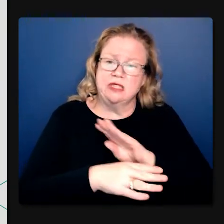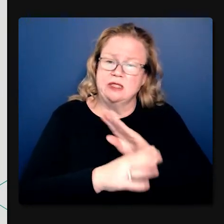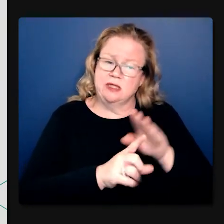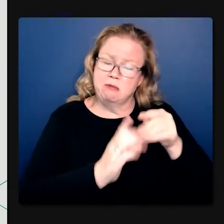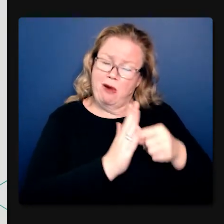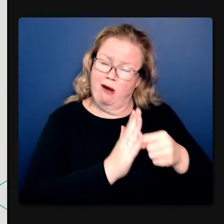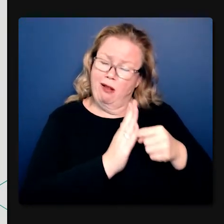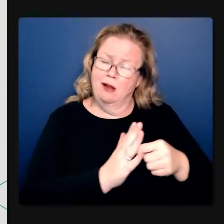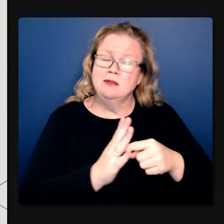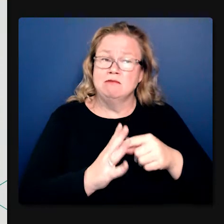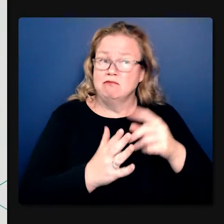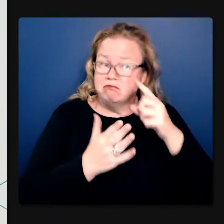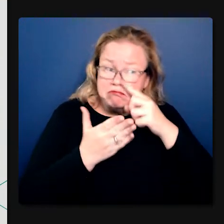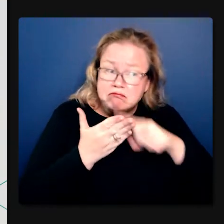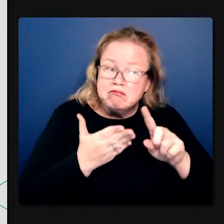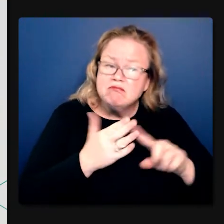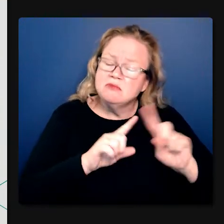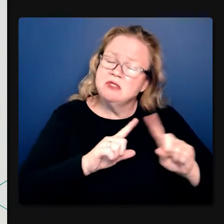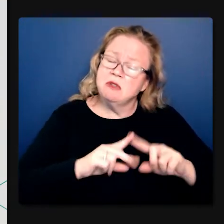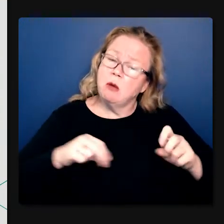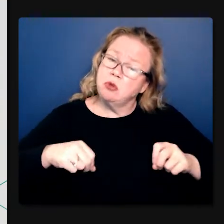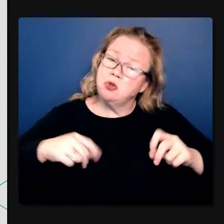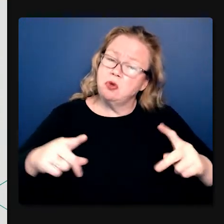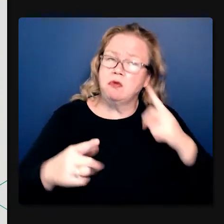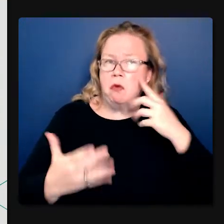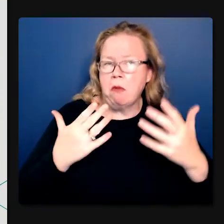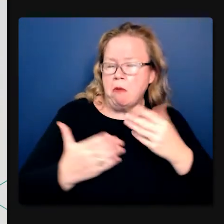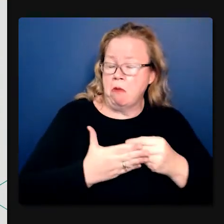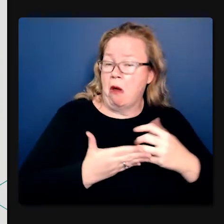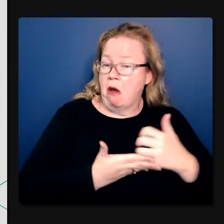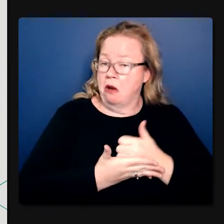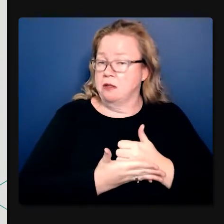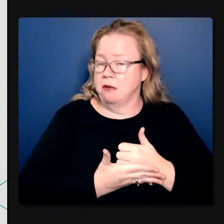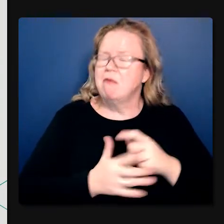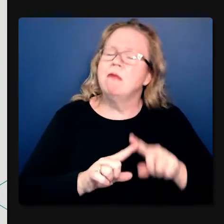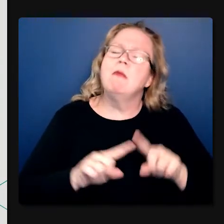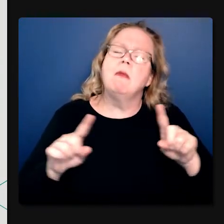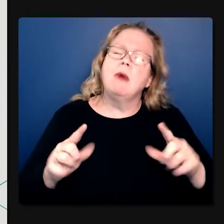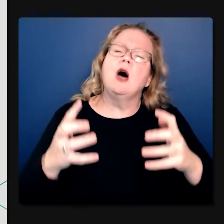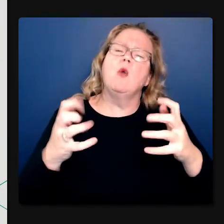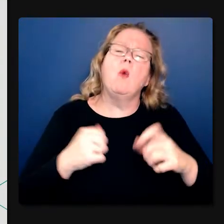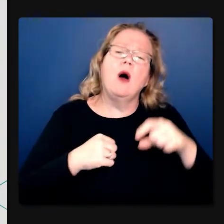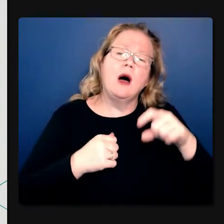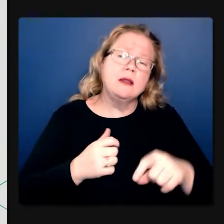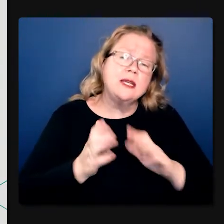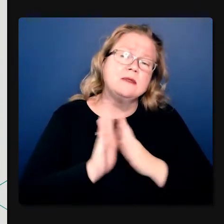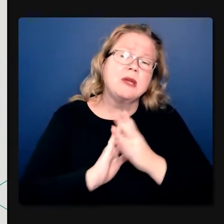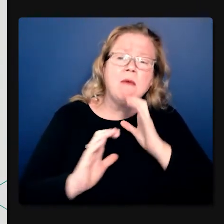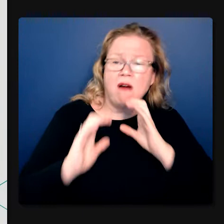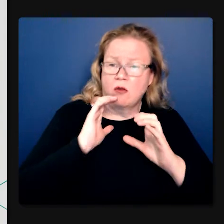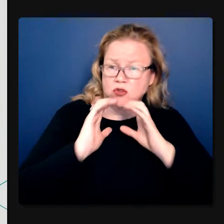exploring the potential opportunities for maybe monetization. But we want this to be a conversation.